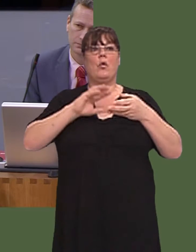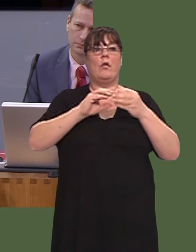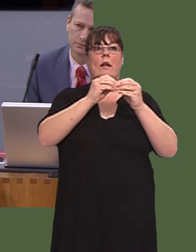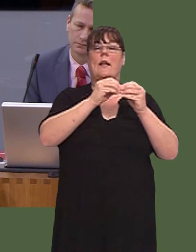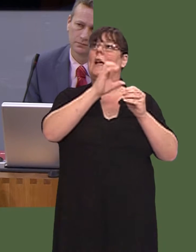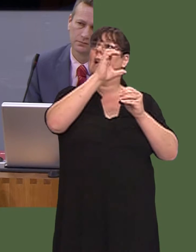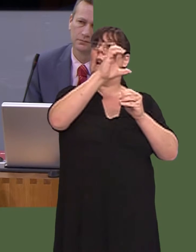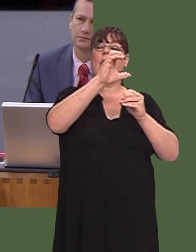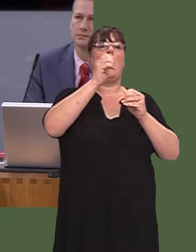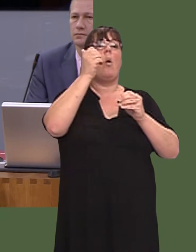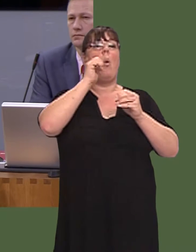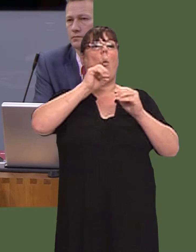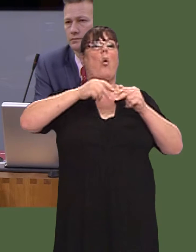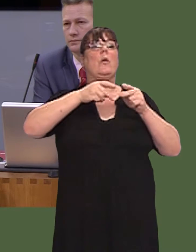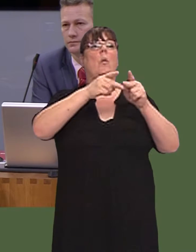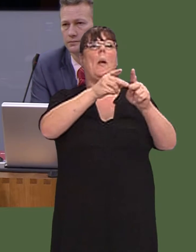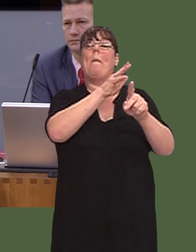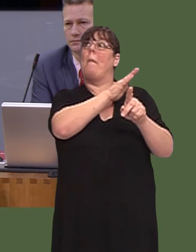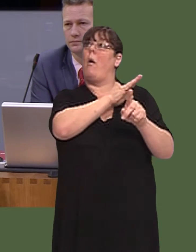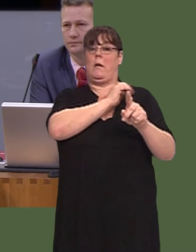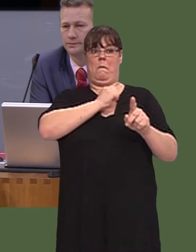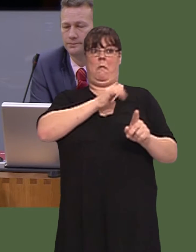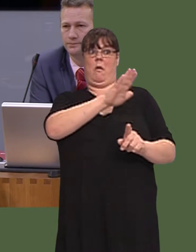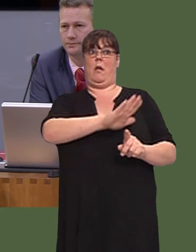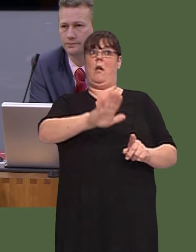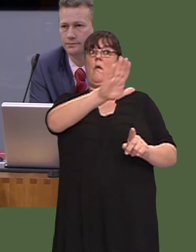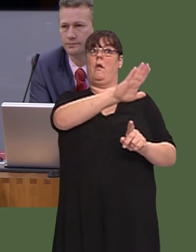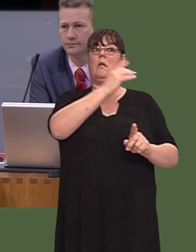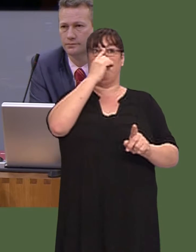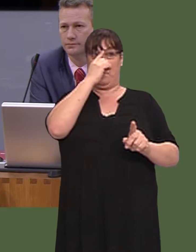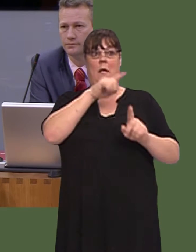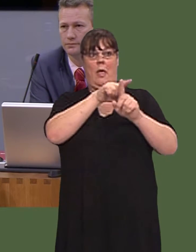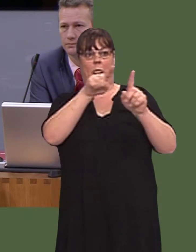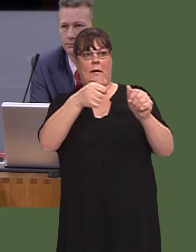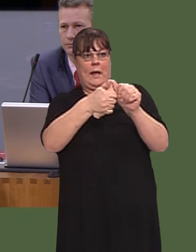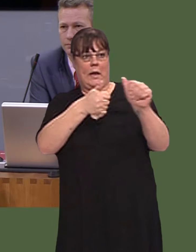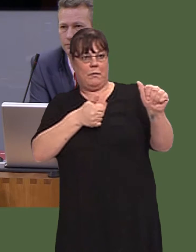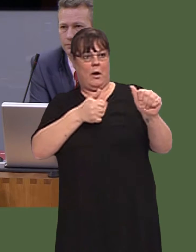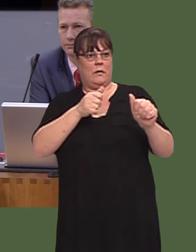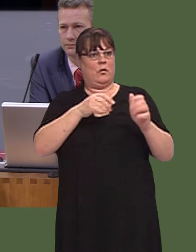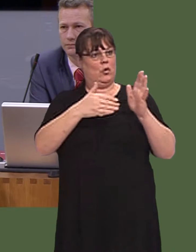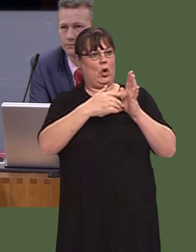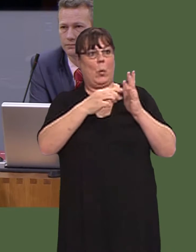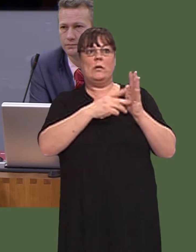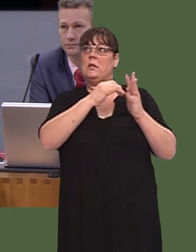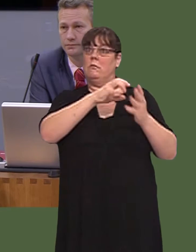enterprise zone in my constituency. Now, given that these enterprise zones are crucial to your plans, can you give us the